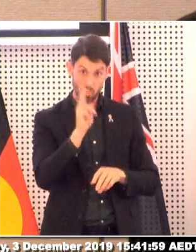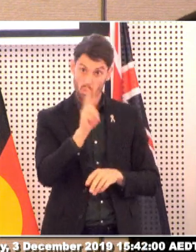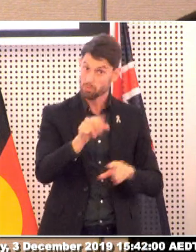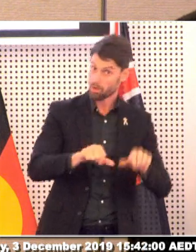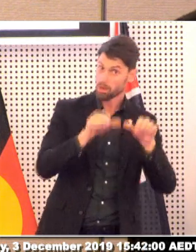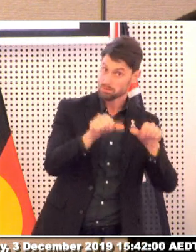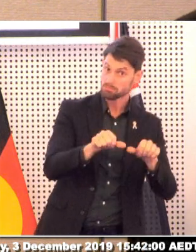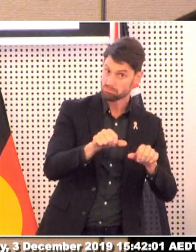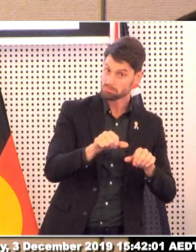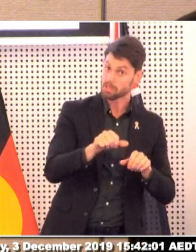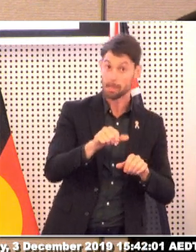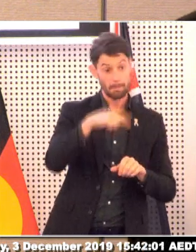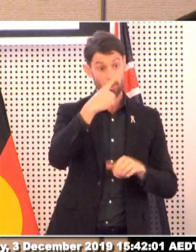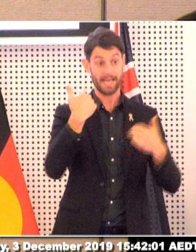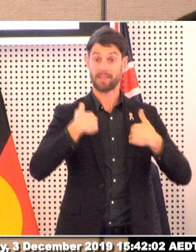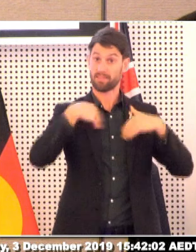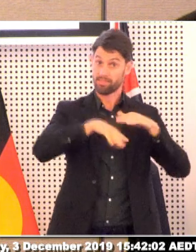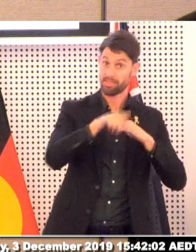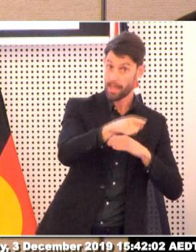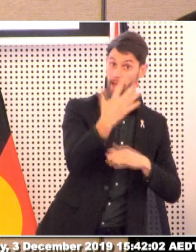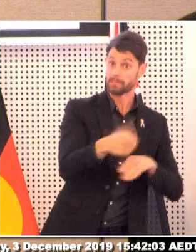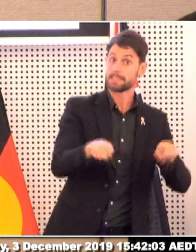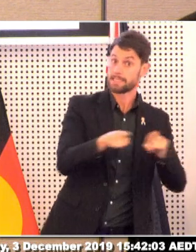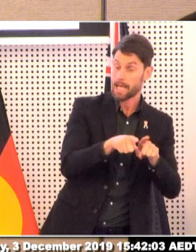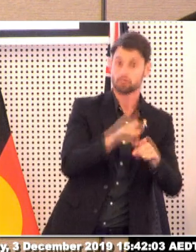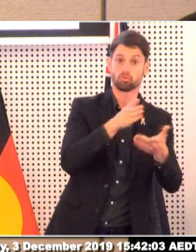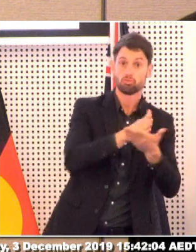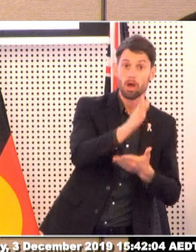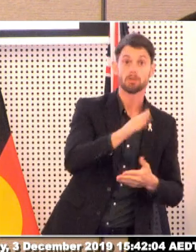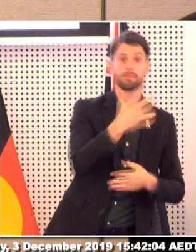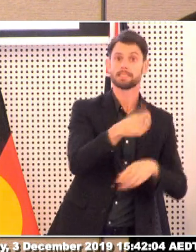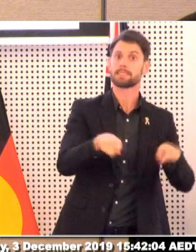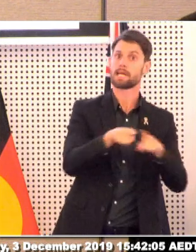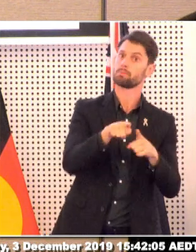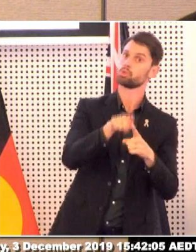people in the group home got the same rights, access, choices that I would have as a member of the general community.